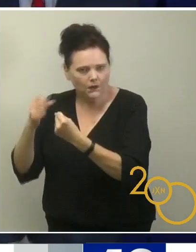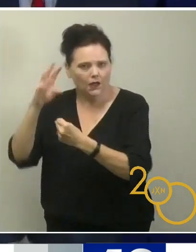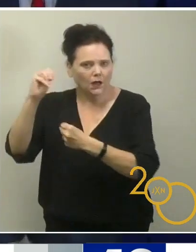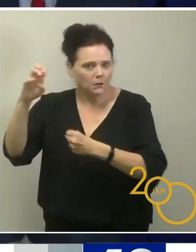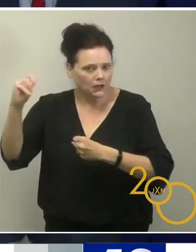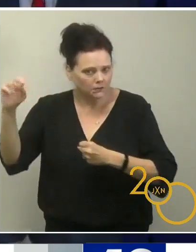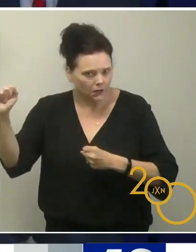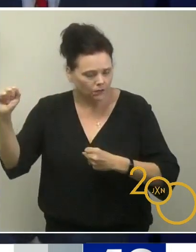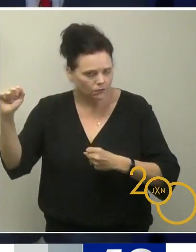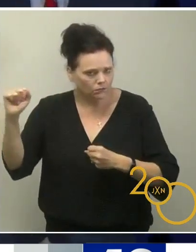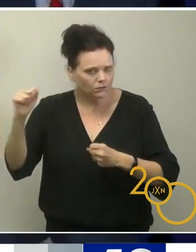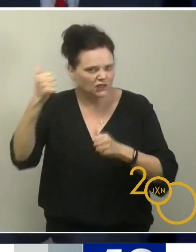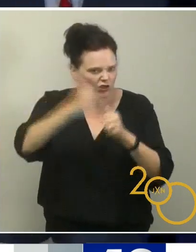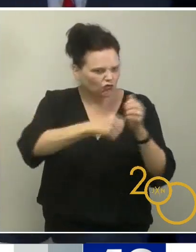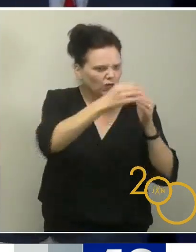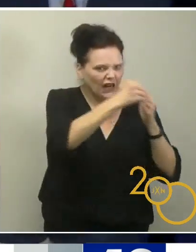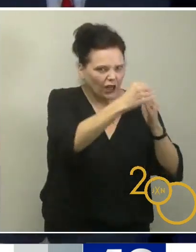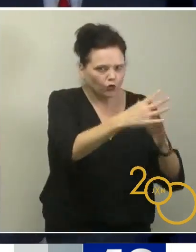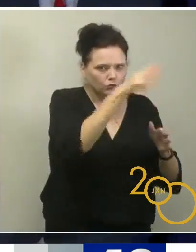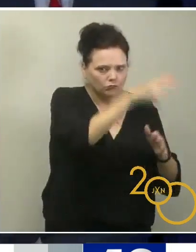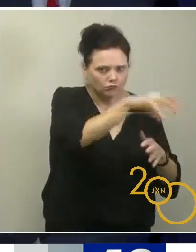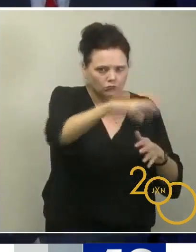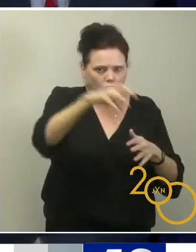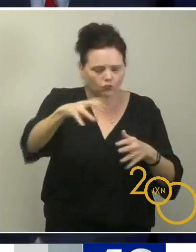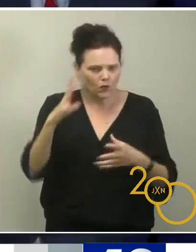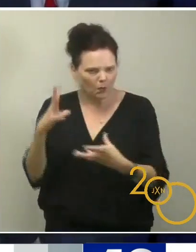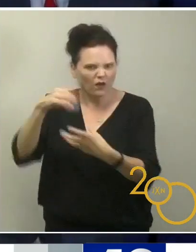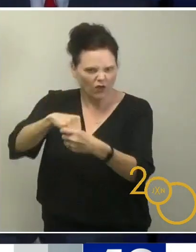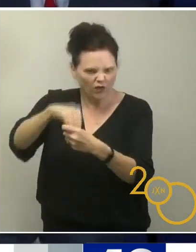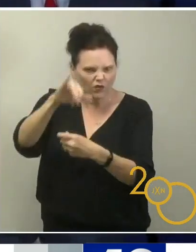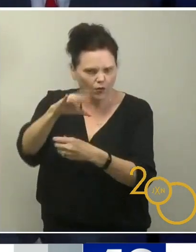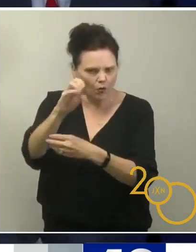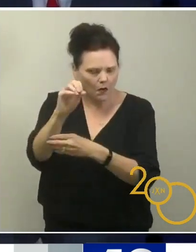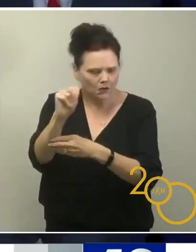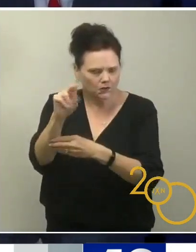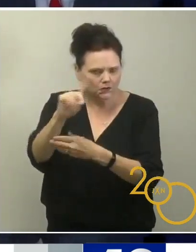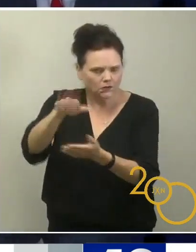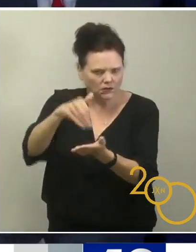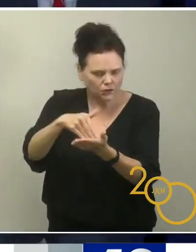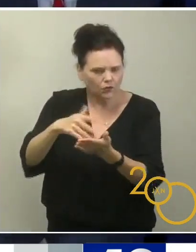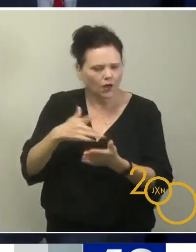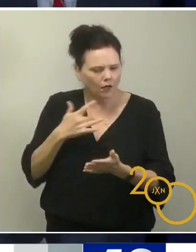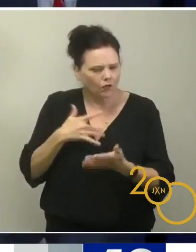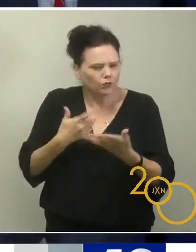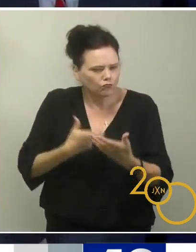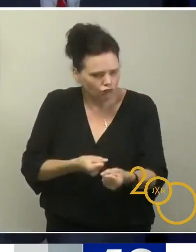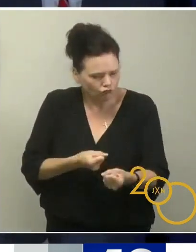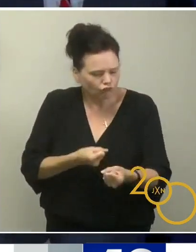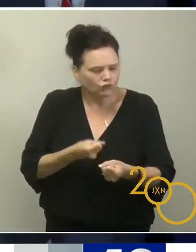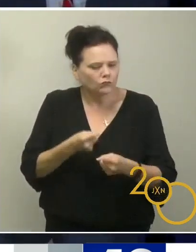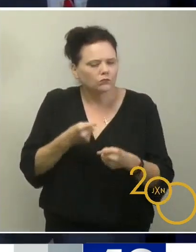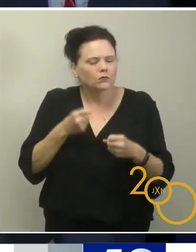EVERYONE'S BEST INTEREST THAT REPRESENTATION FROM CITY, THE COUNTY, CERTAINLY THERE WILL BE REPRESENTATION FROM THE STATE, BOTH THE DEPARTMENT OF HEALTH AND EMERGENCY MANAGEMENT